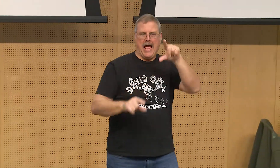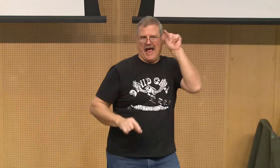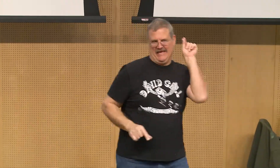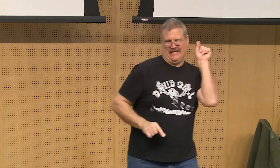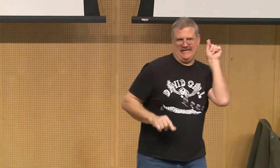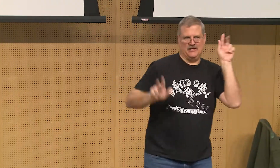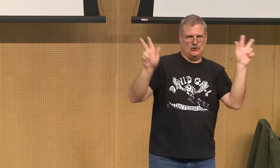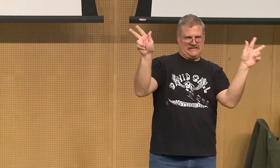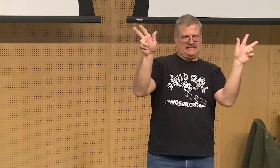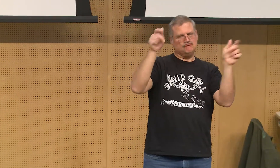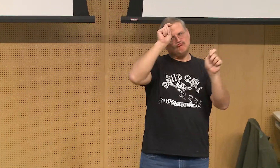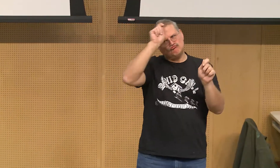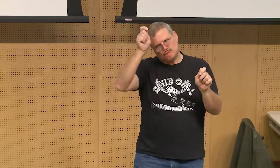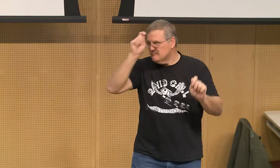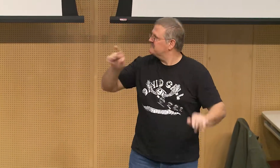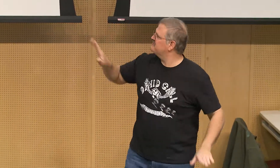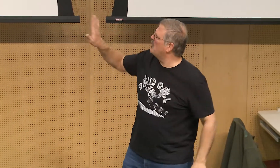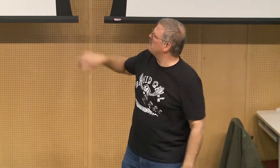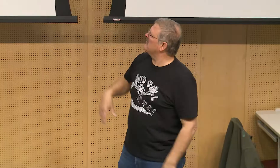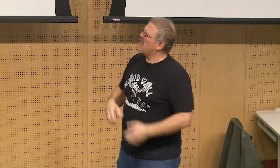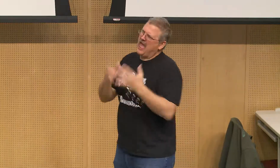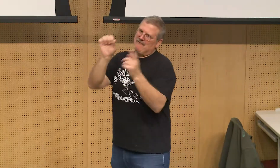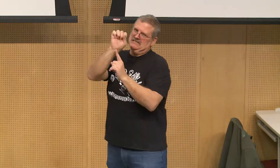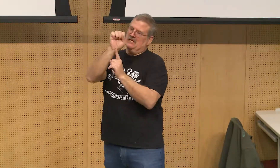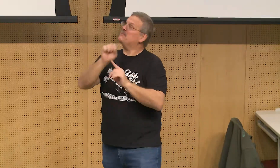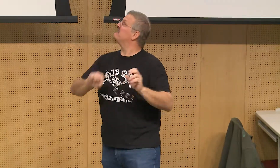and Edward Miner Gallaudet, so the fleur-de-lis.